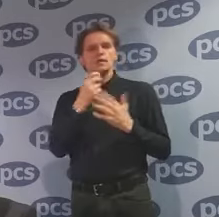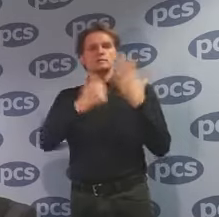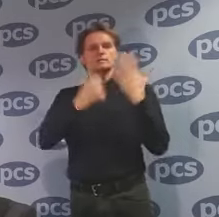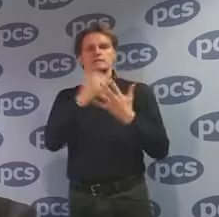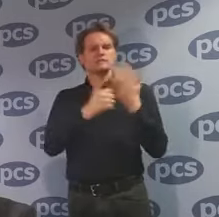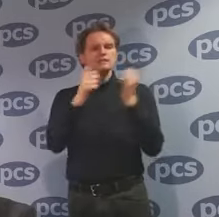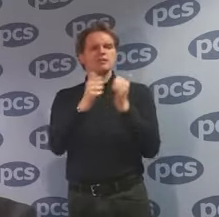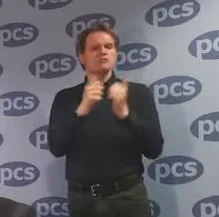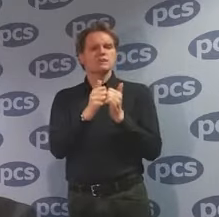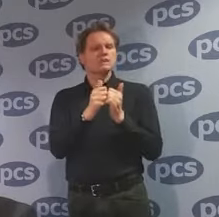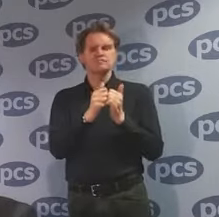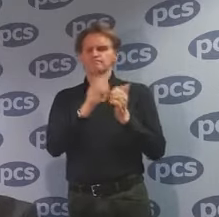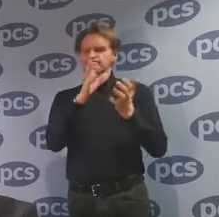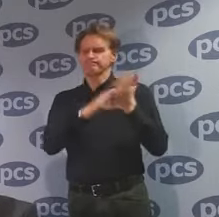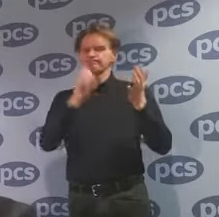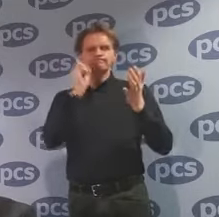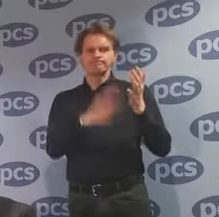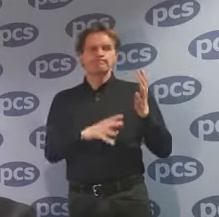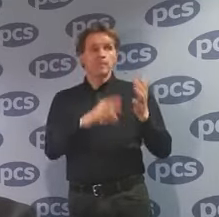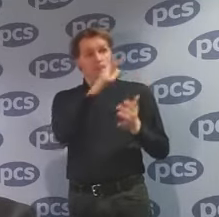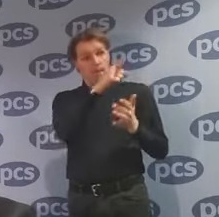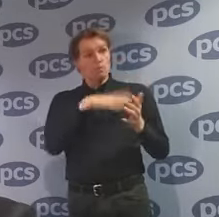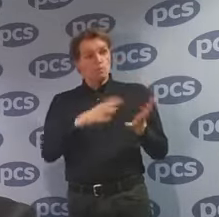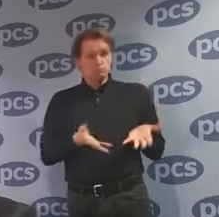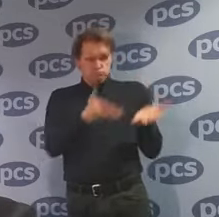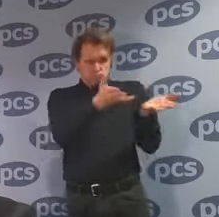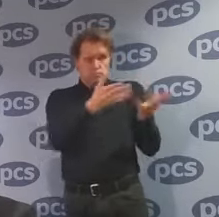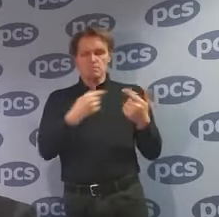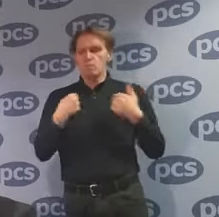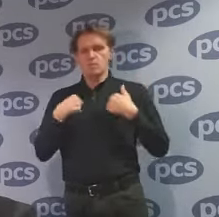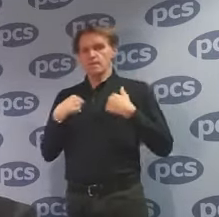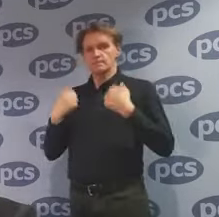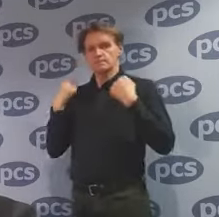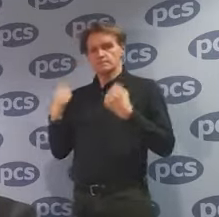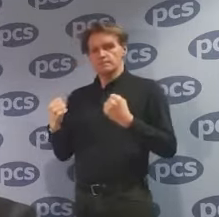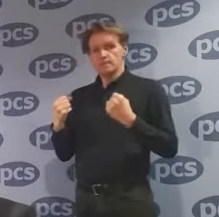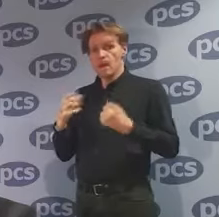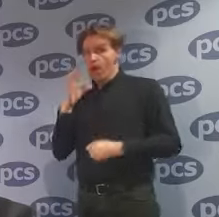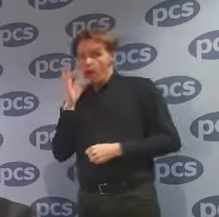so that's why we are where we are. But my plea to all members of unions in the